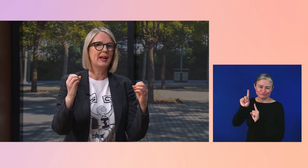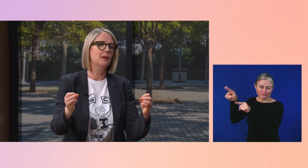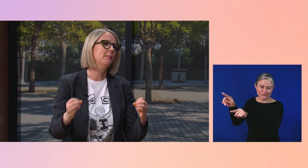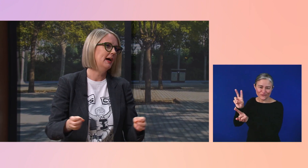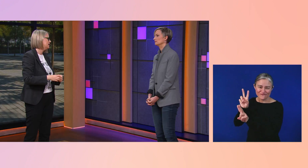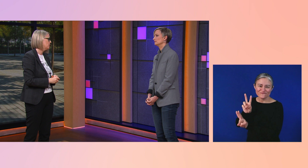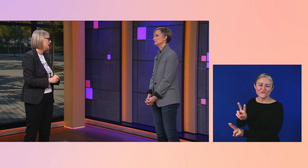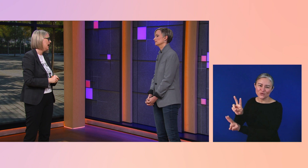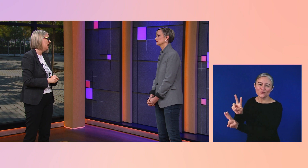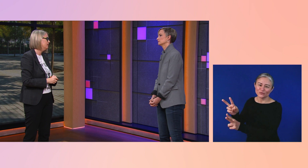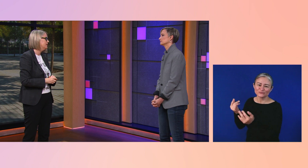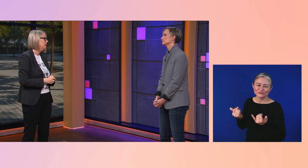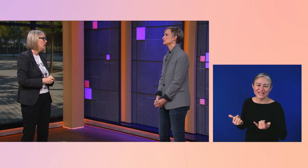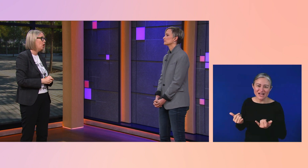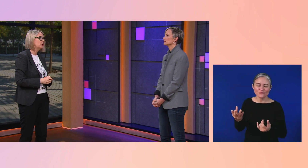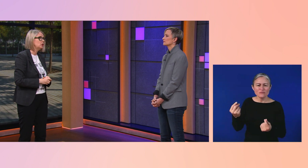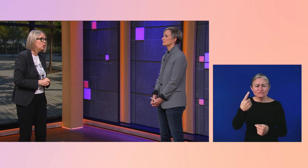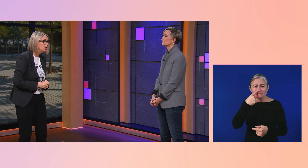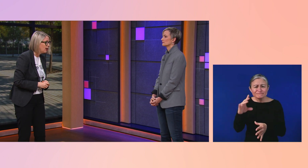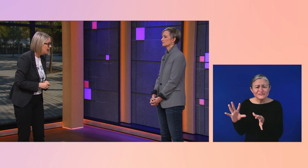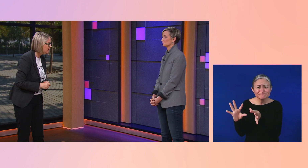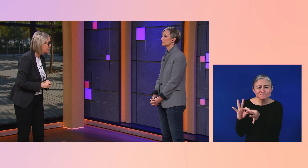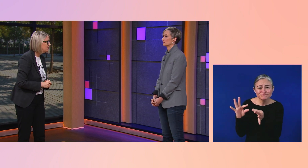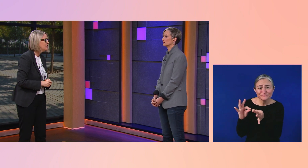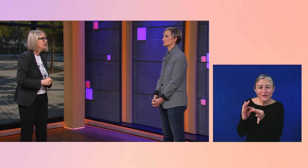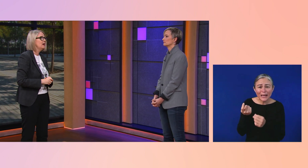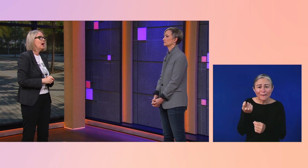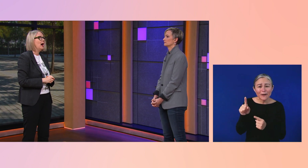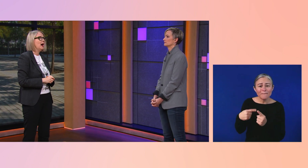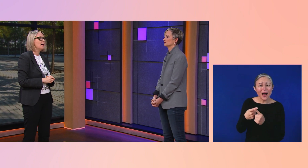what impact did she have on your life?